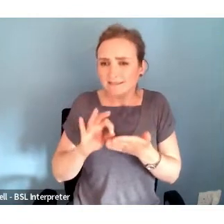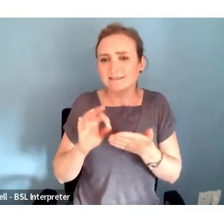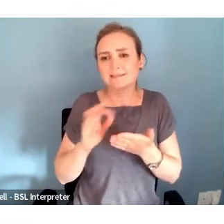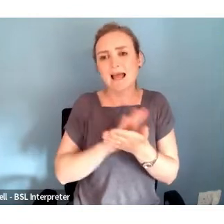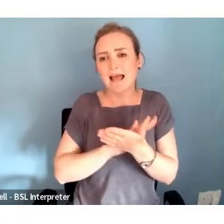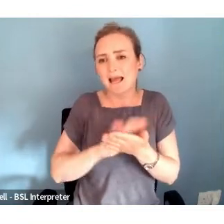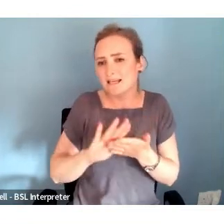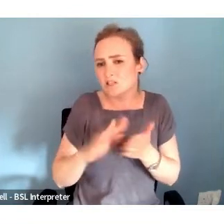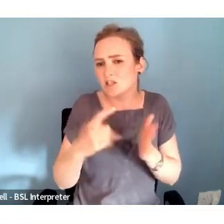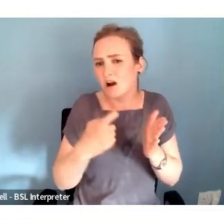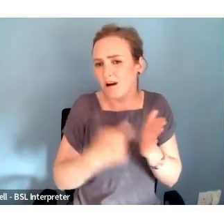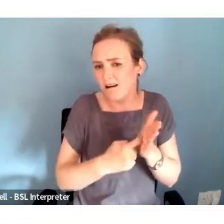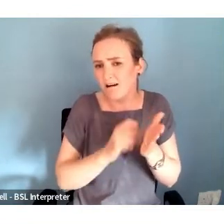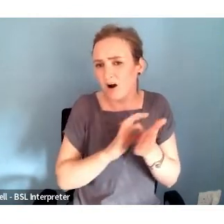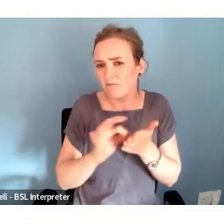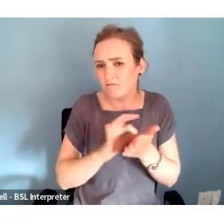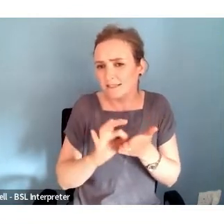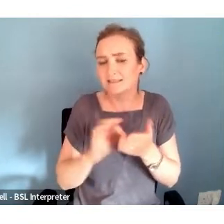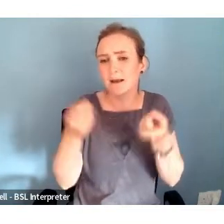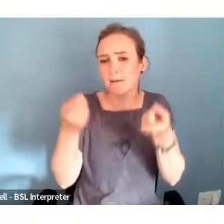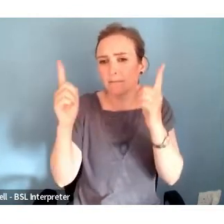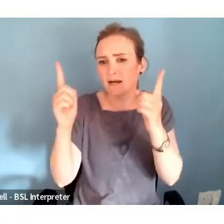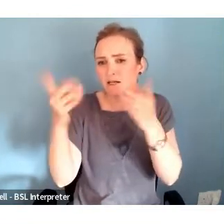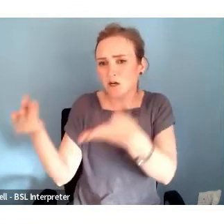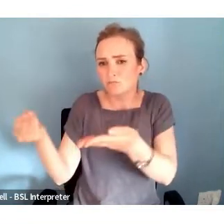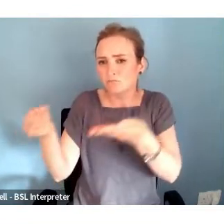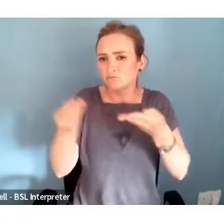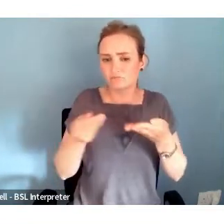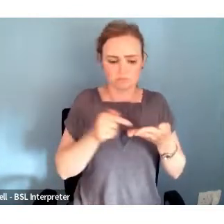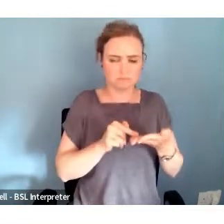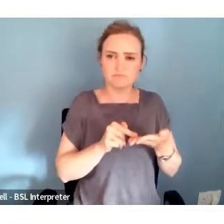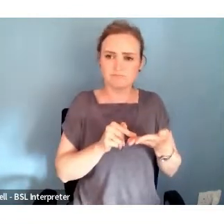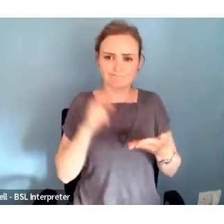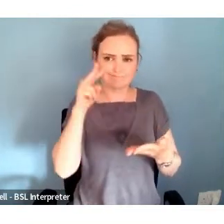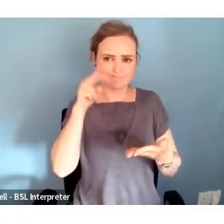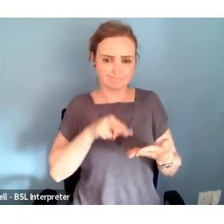s want us to look at and challenge them on the